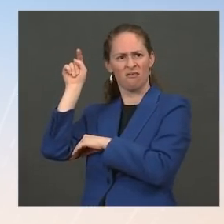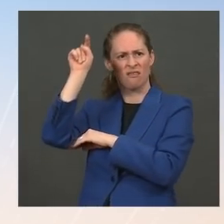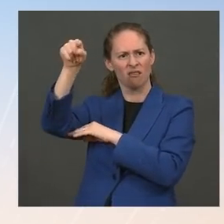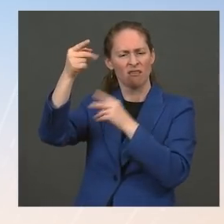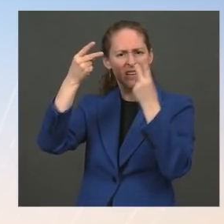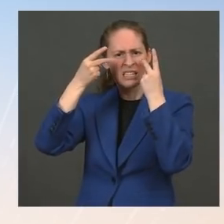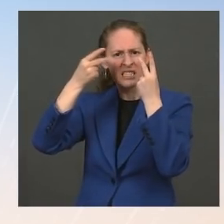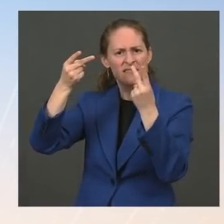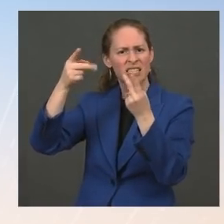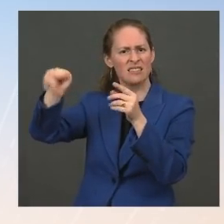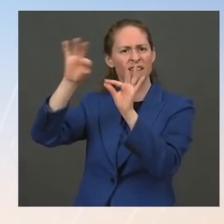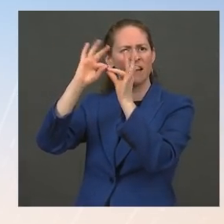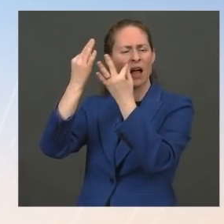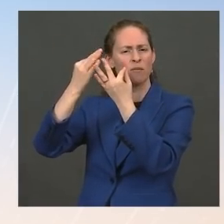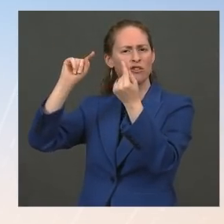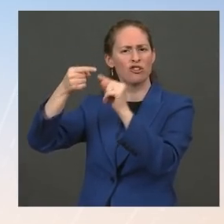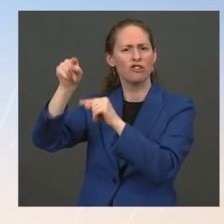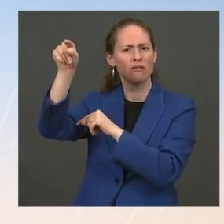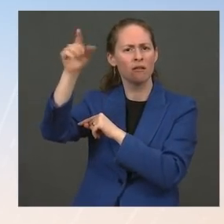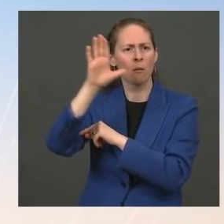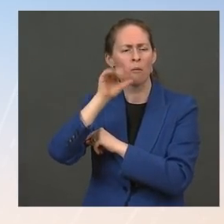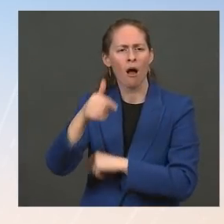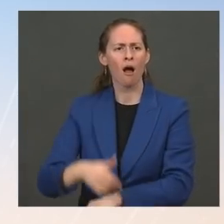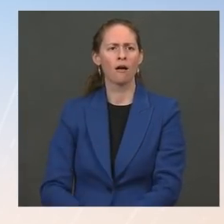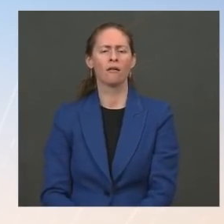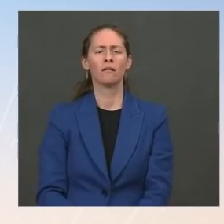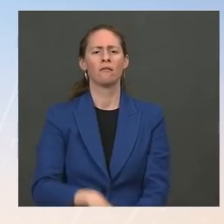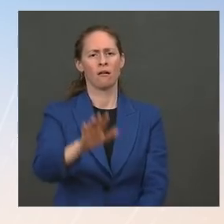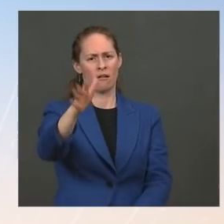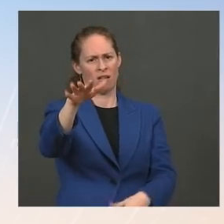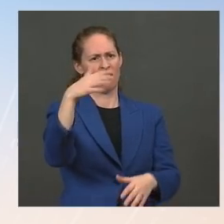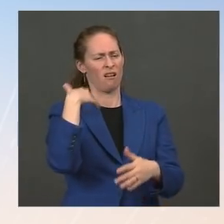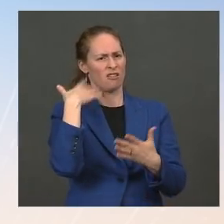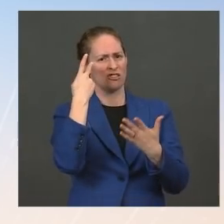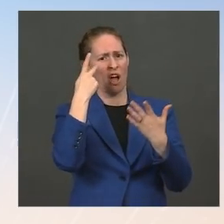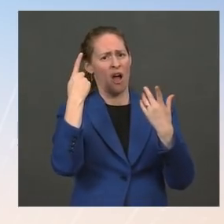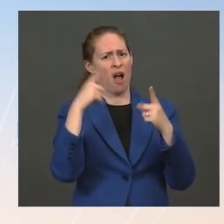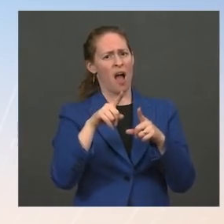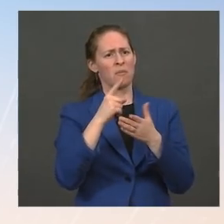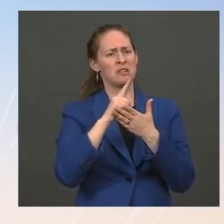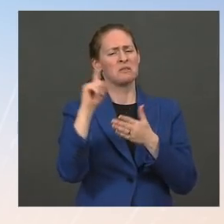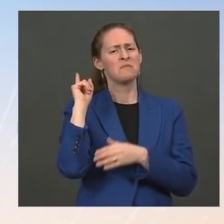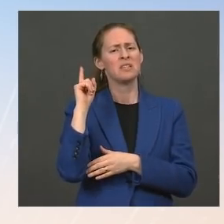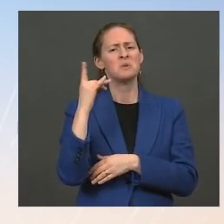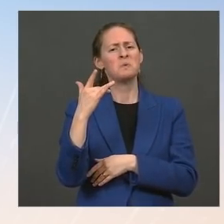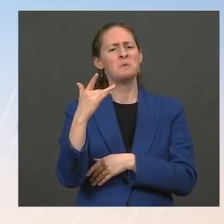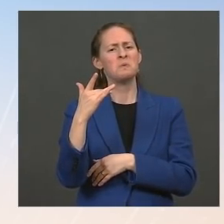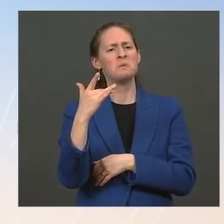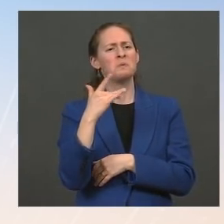our hearts go out to this community, to the people in Waukesha; that we've been in touch, obviously, with officials there;